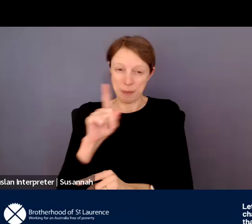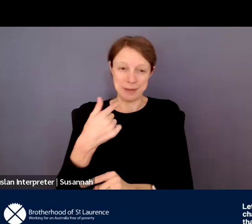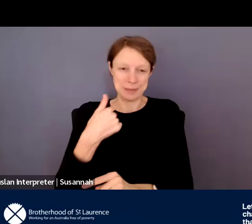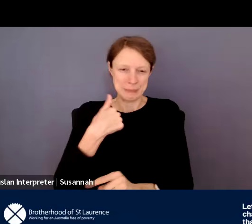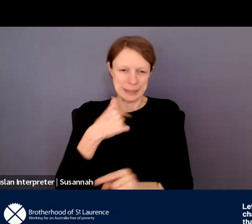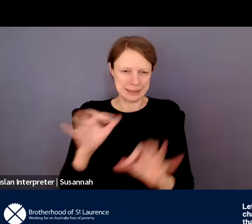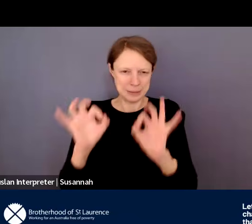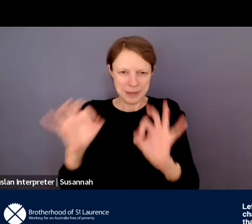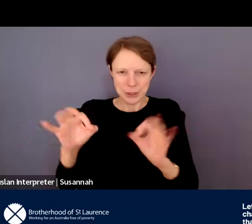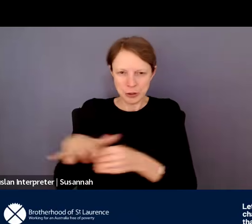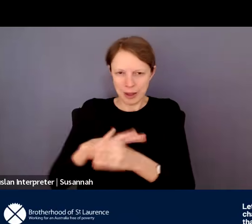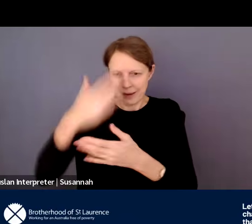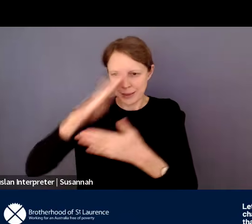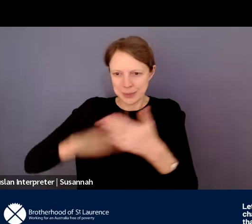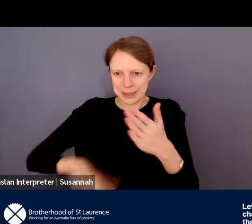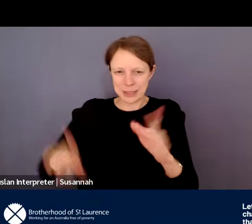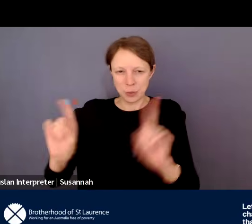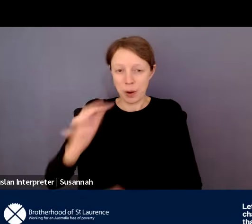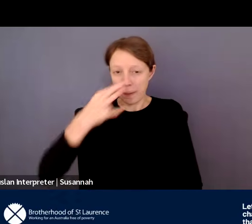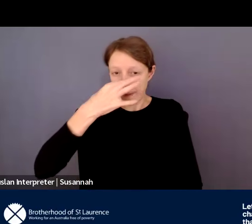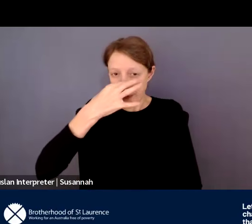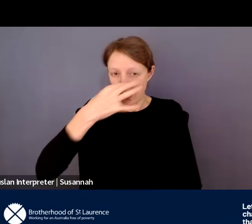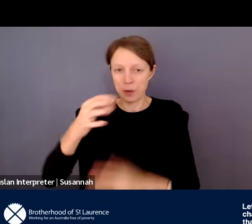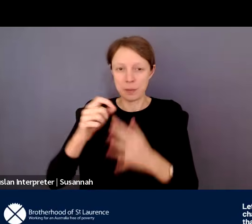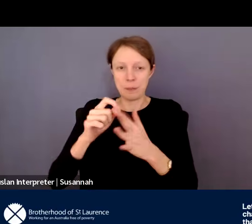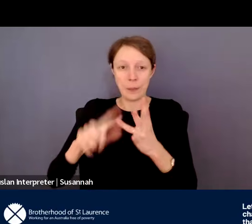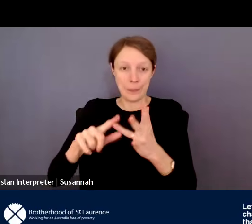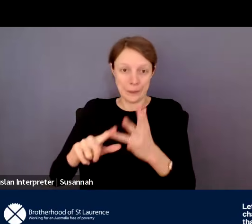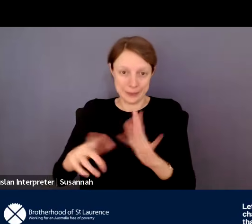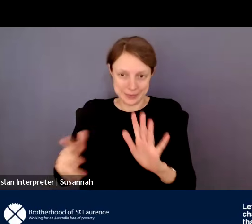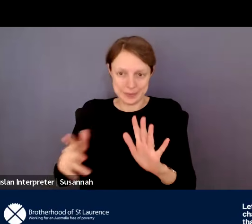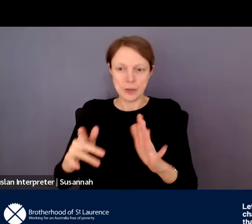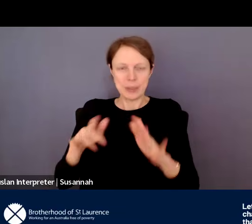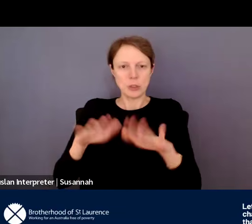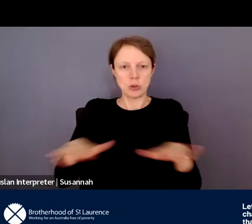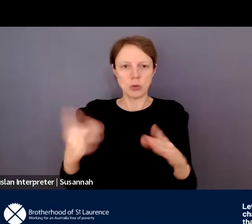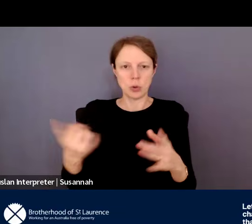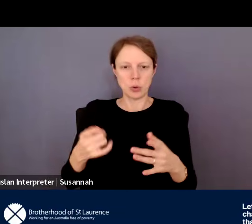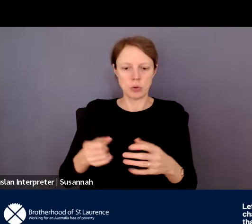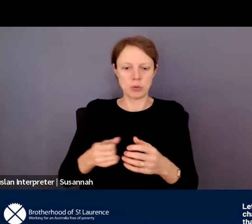interesting insight. So there's children who soil, which is really actually a common physiological